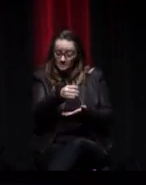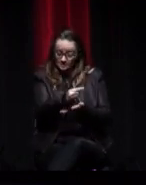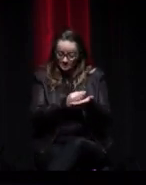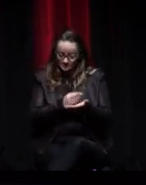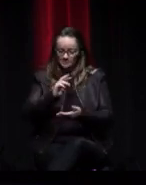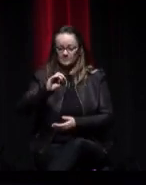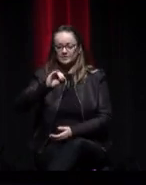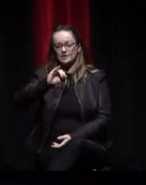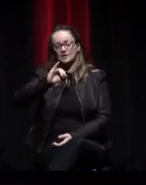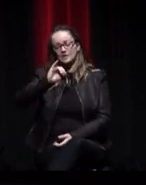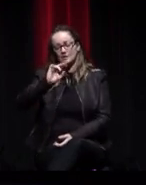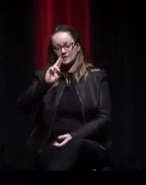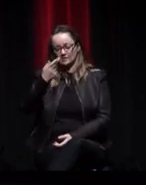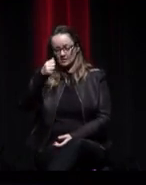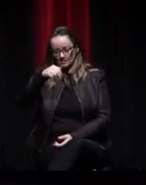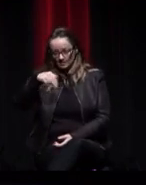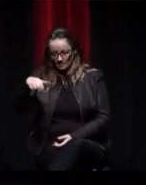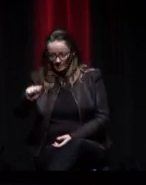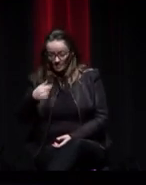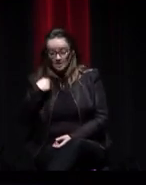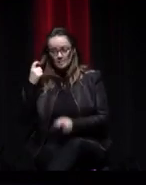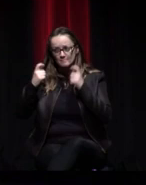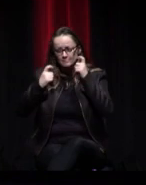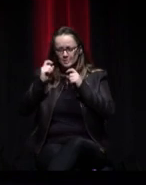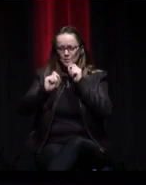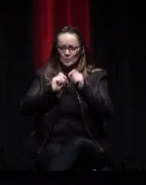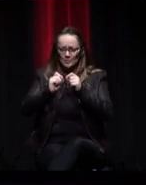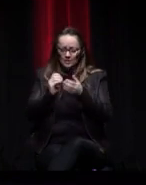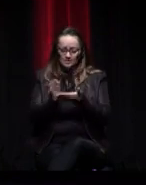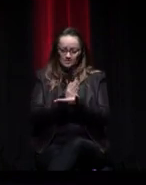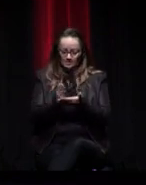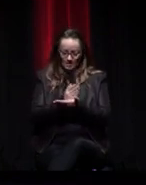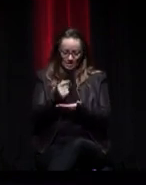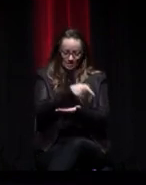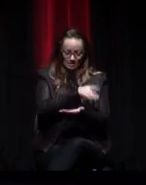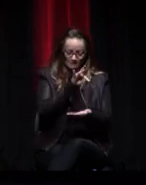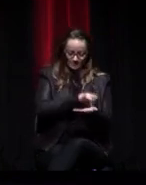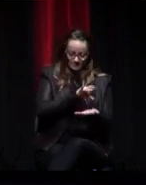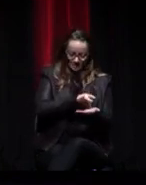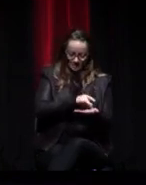she worries about separating what's the truth in philosophy,